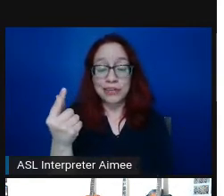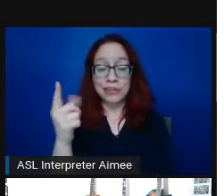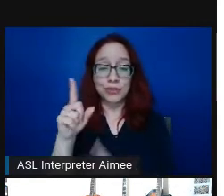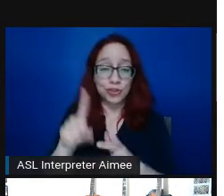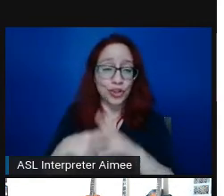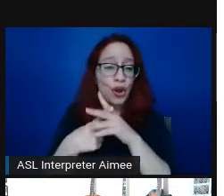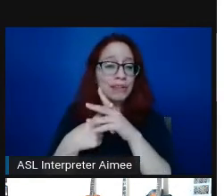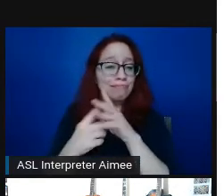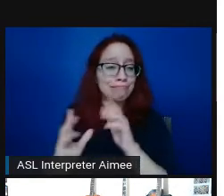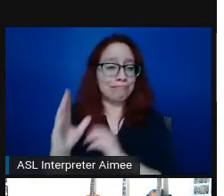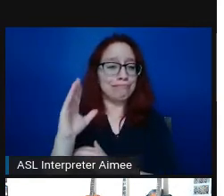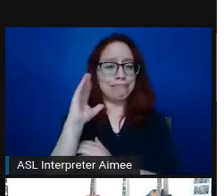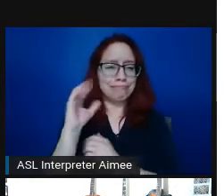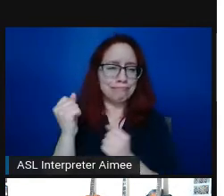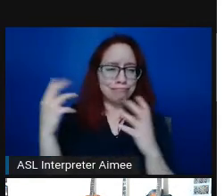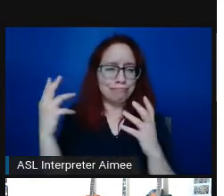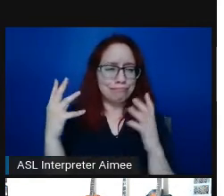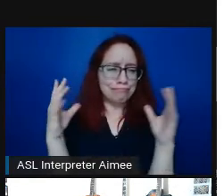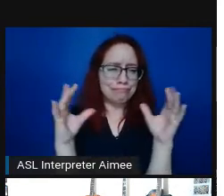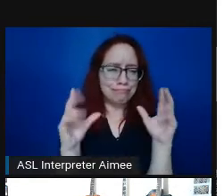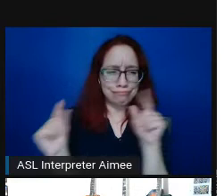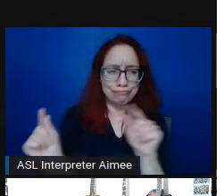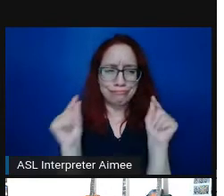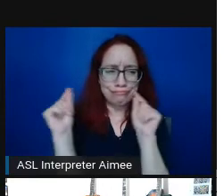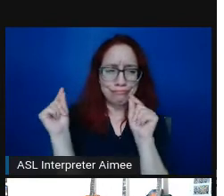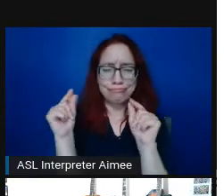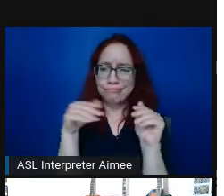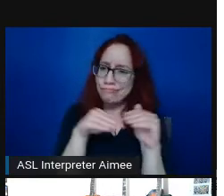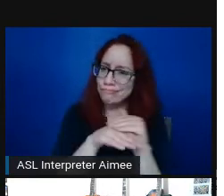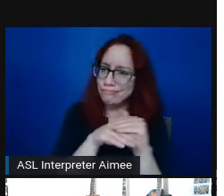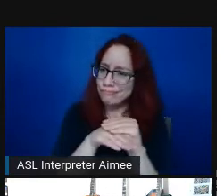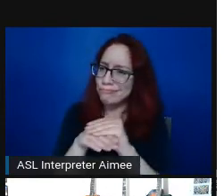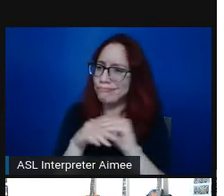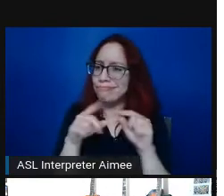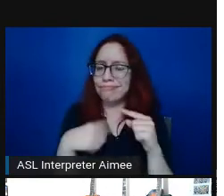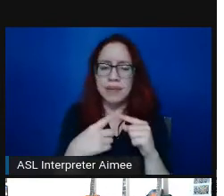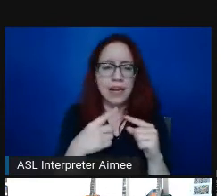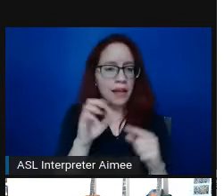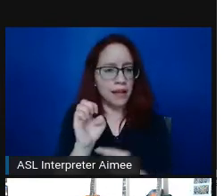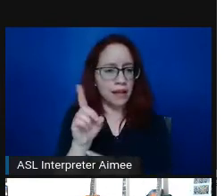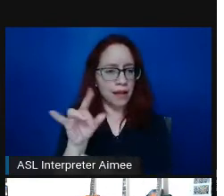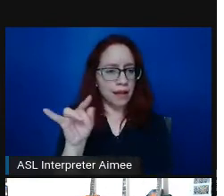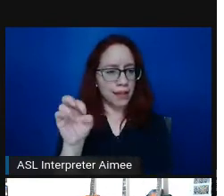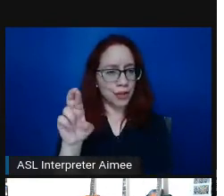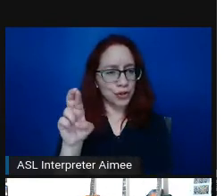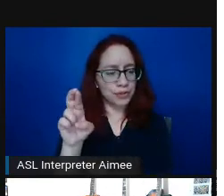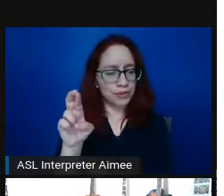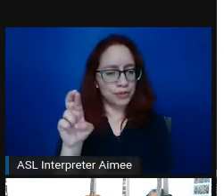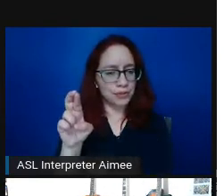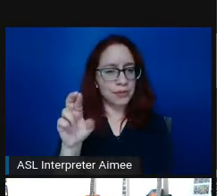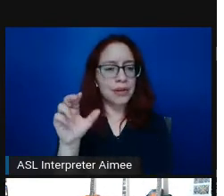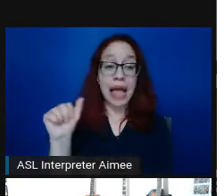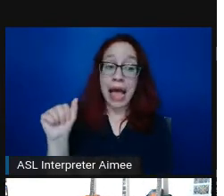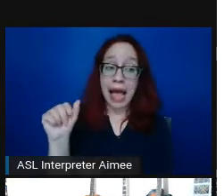there's been a lot of talk about the accessibility of the editor in the admin area.